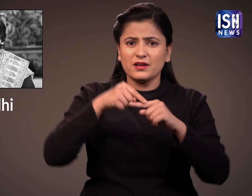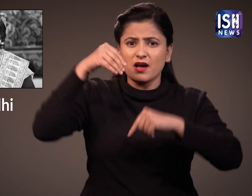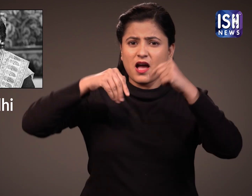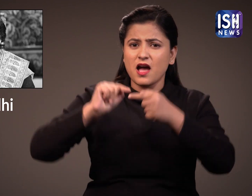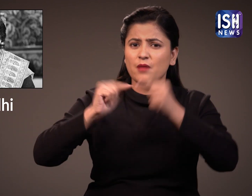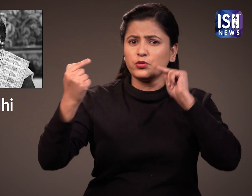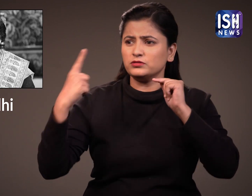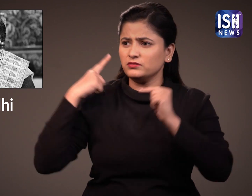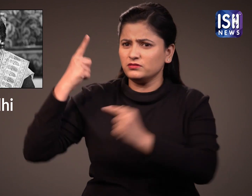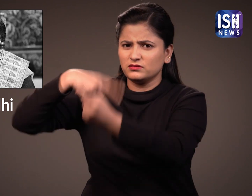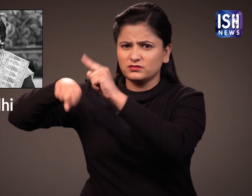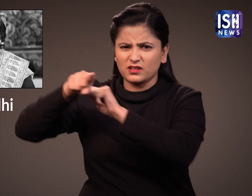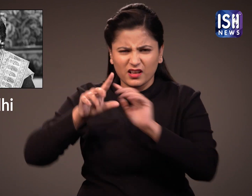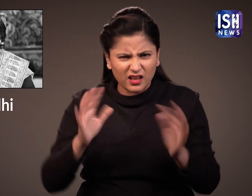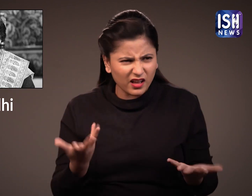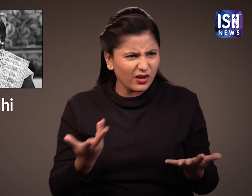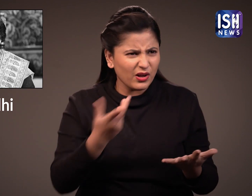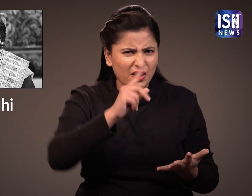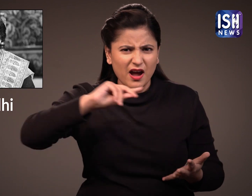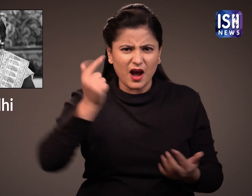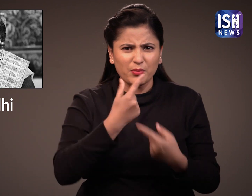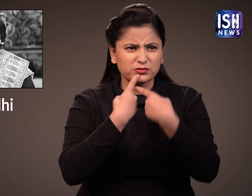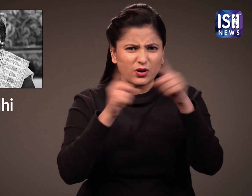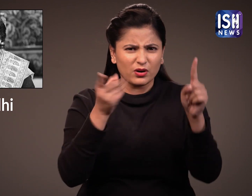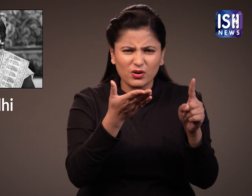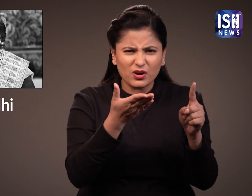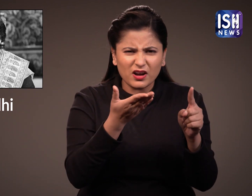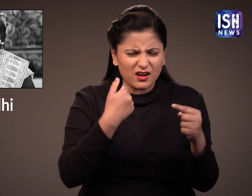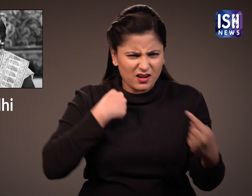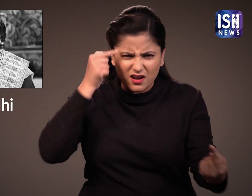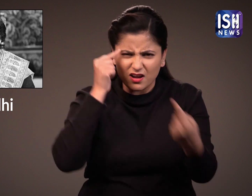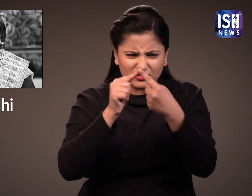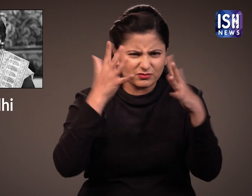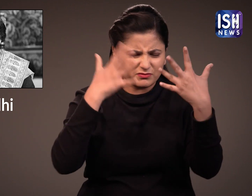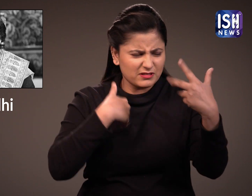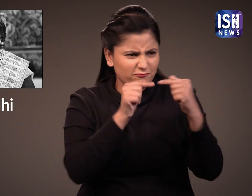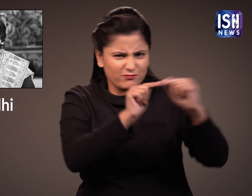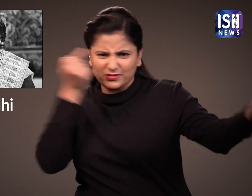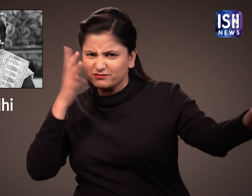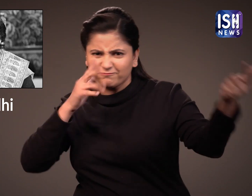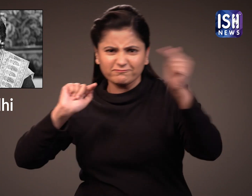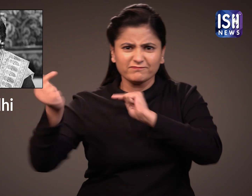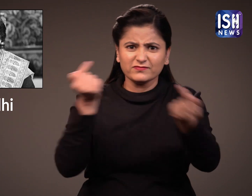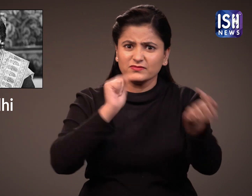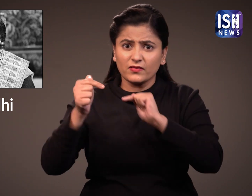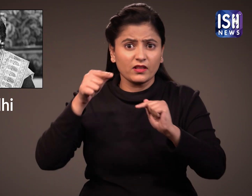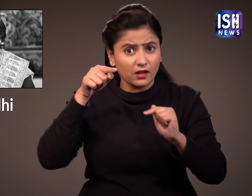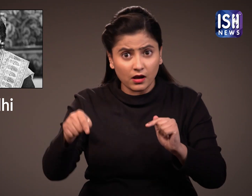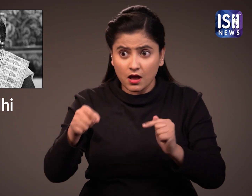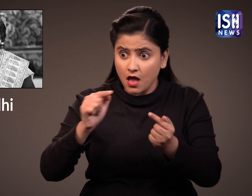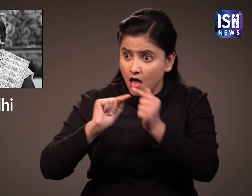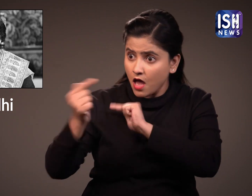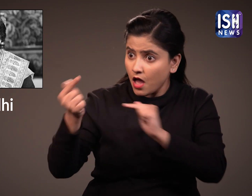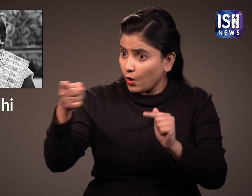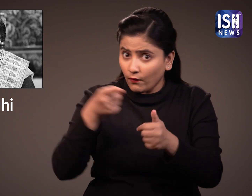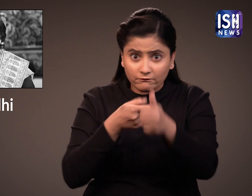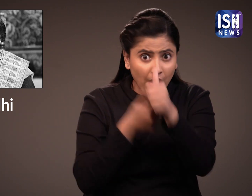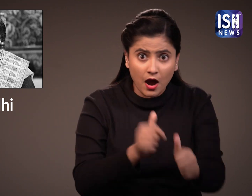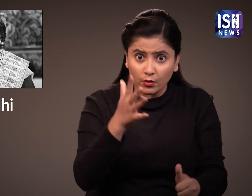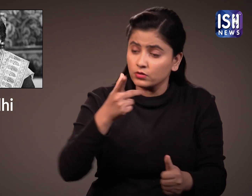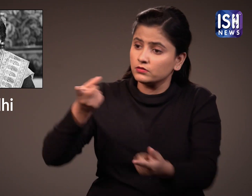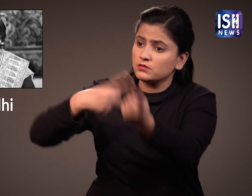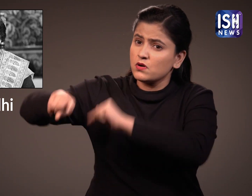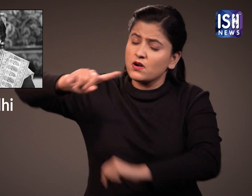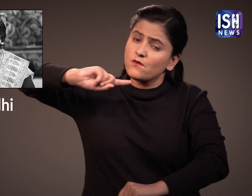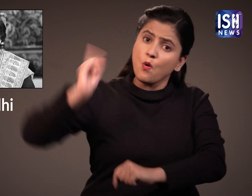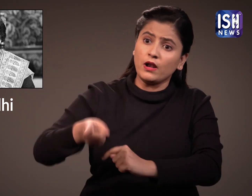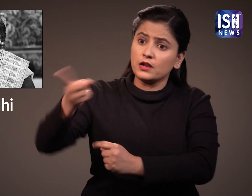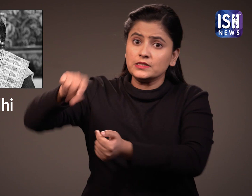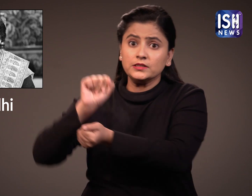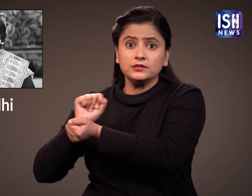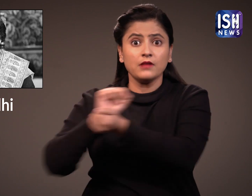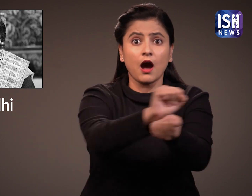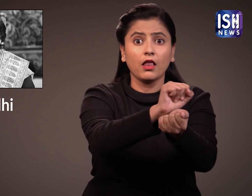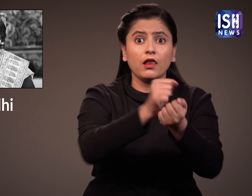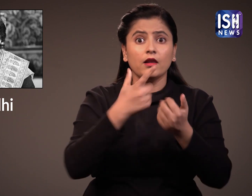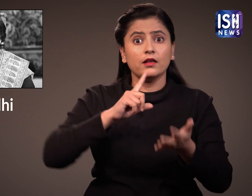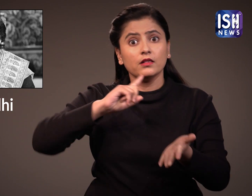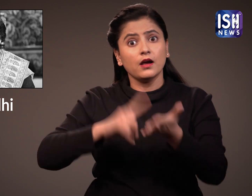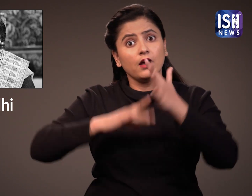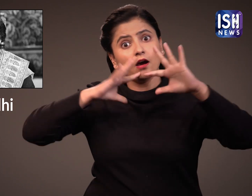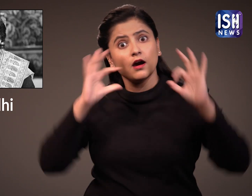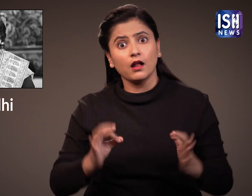Opposition leaders who protested against it were jailed.